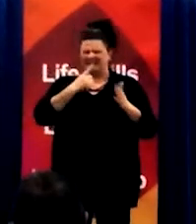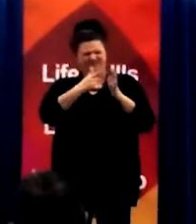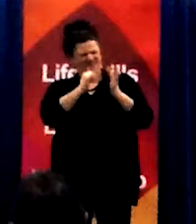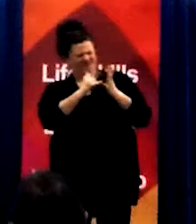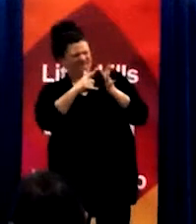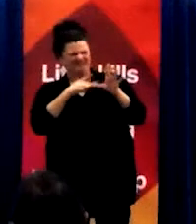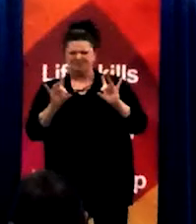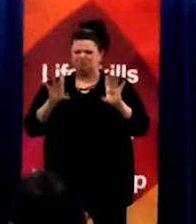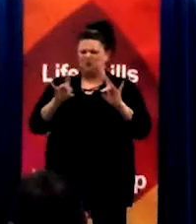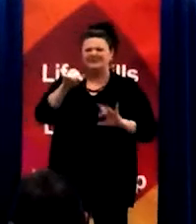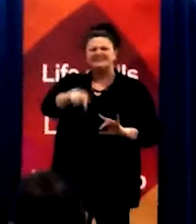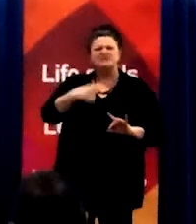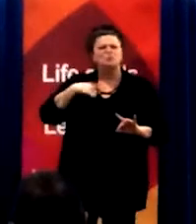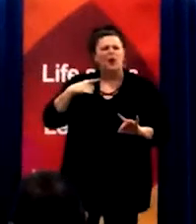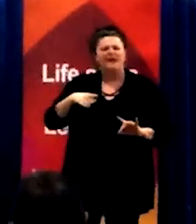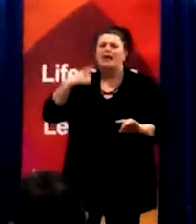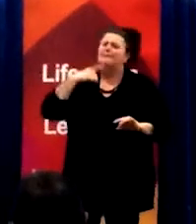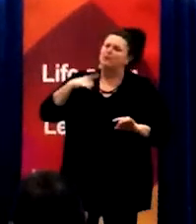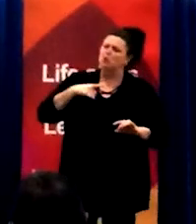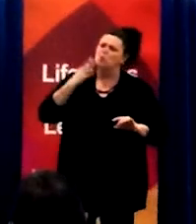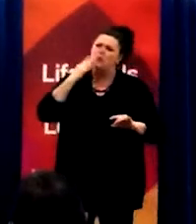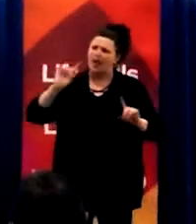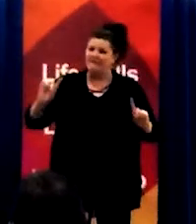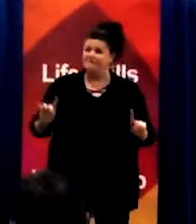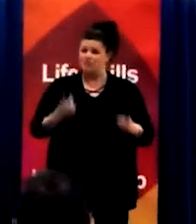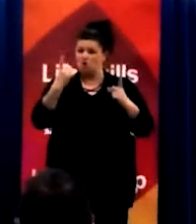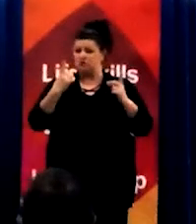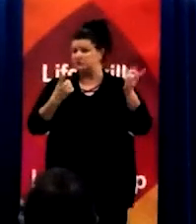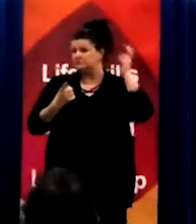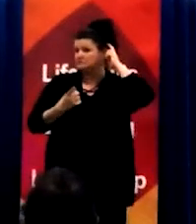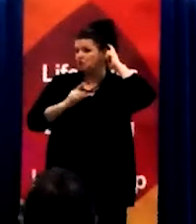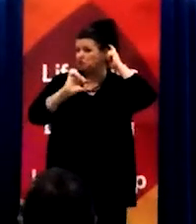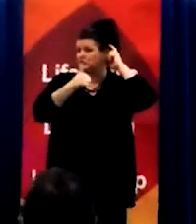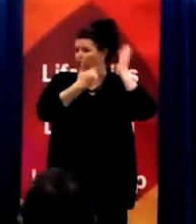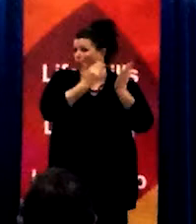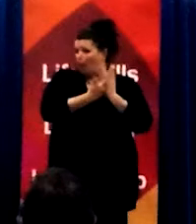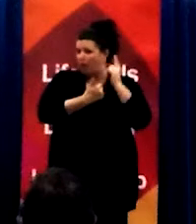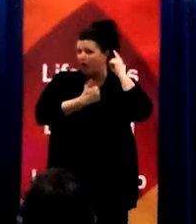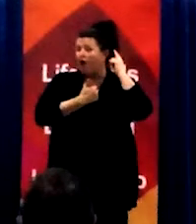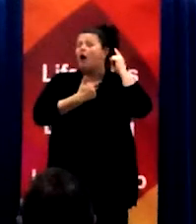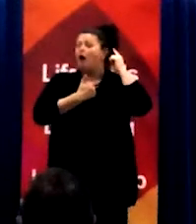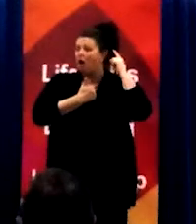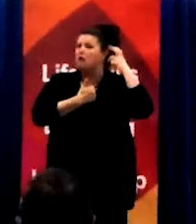It was because when I first got it switched on, I was wearing it most of the time and